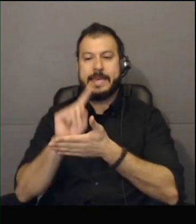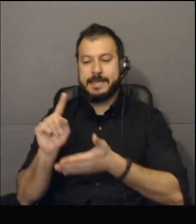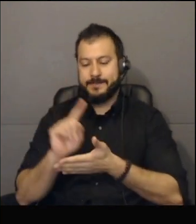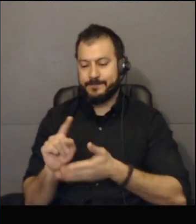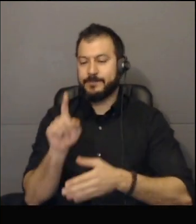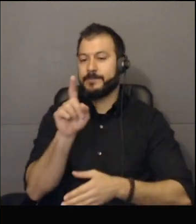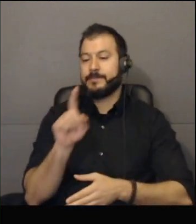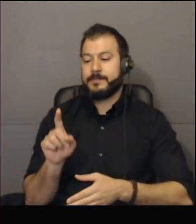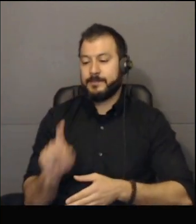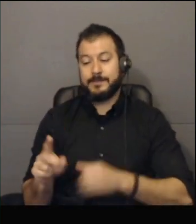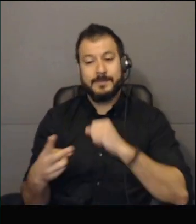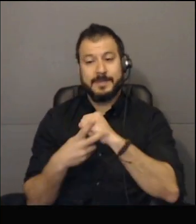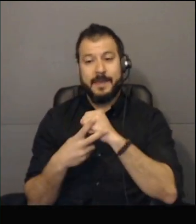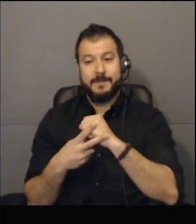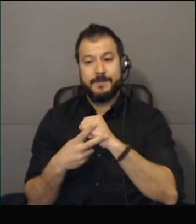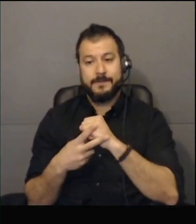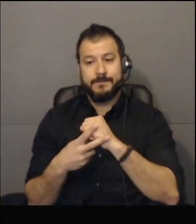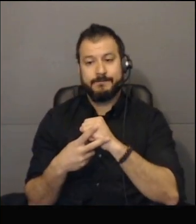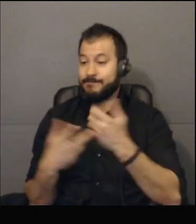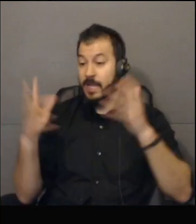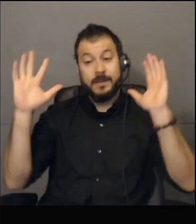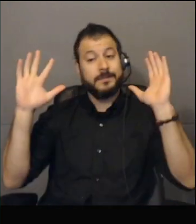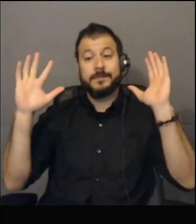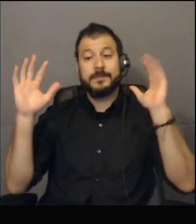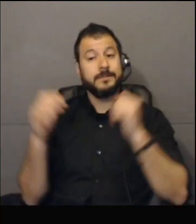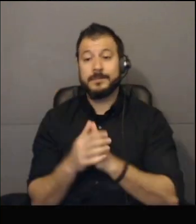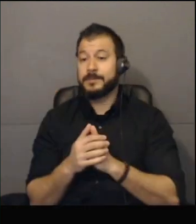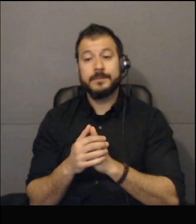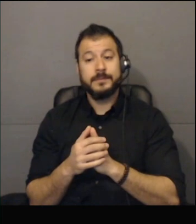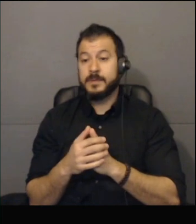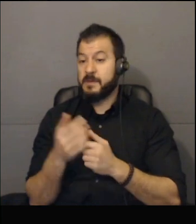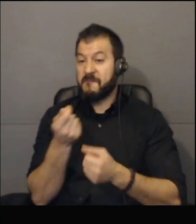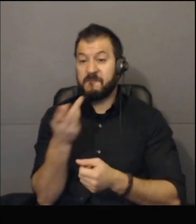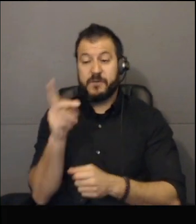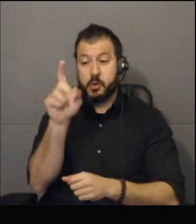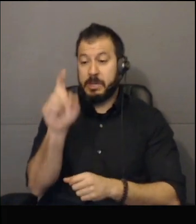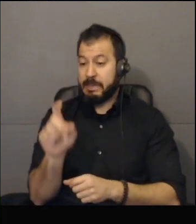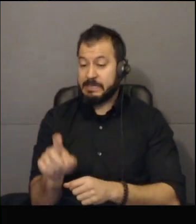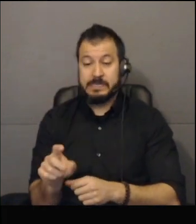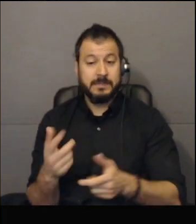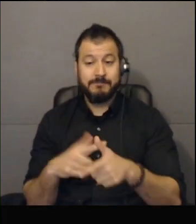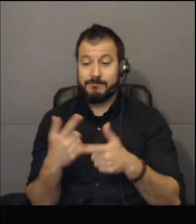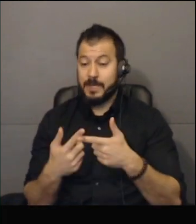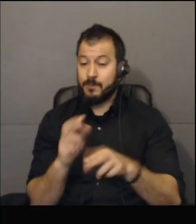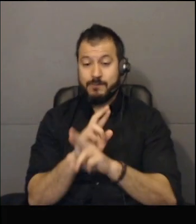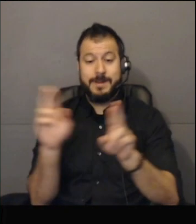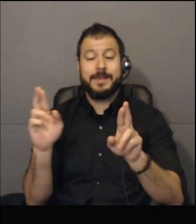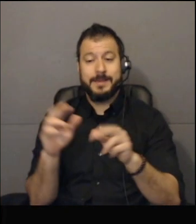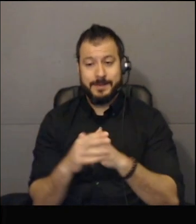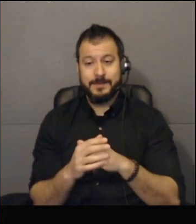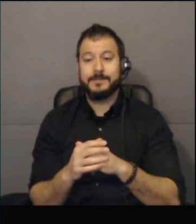and I'll still stand by settings for increased standing by average and are applied.